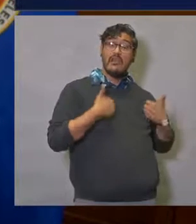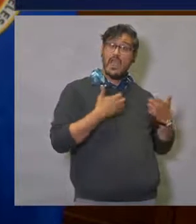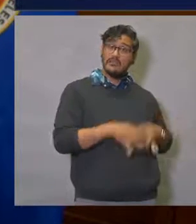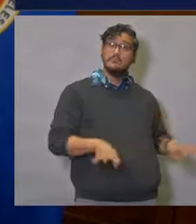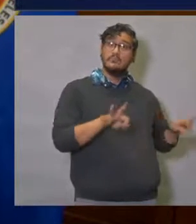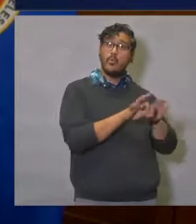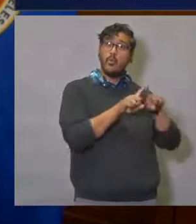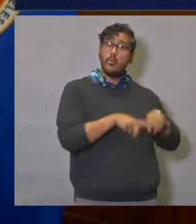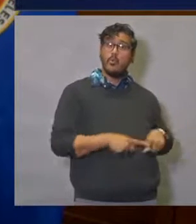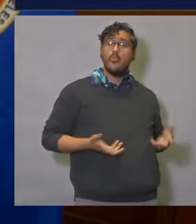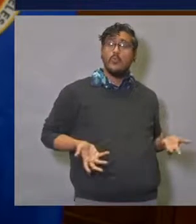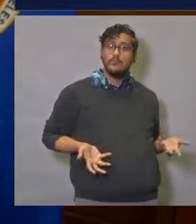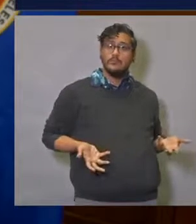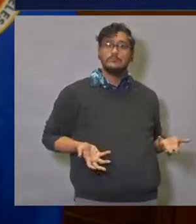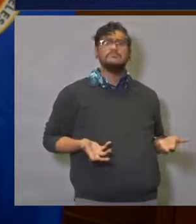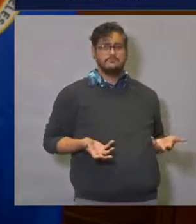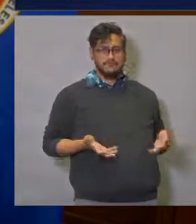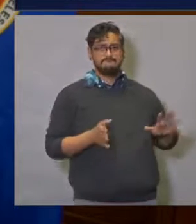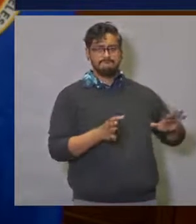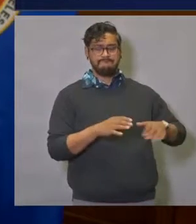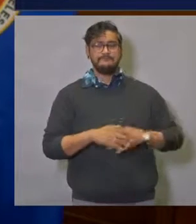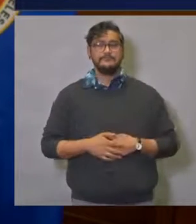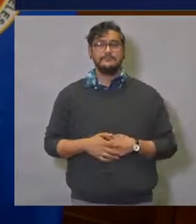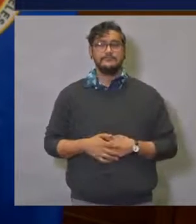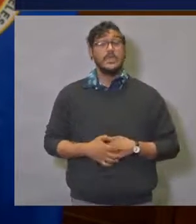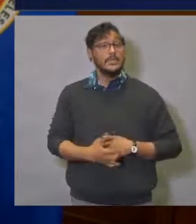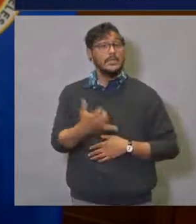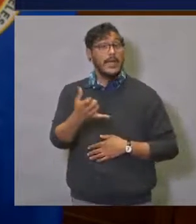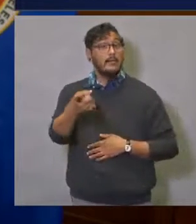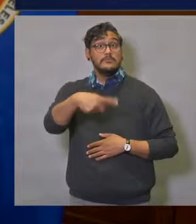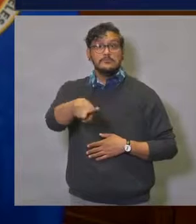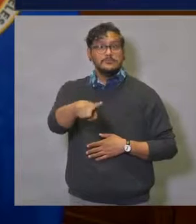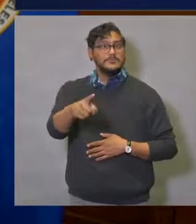THEIR LIVES DEPEND ON IT.